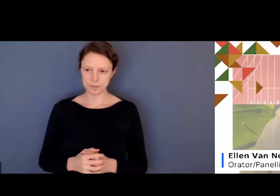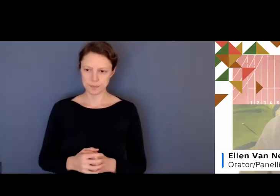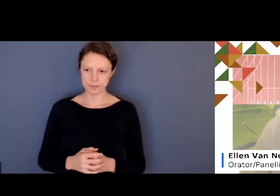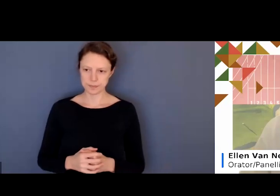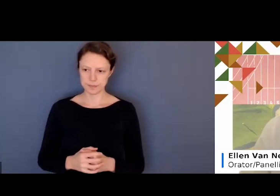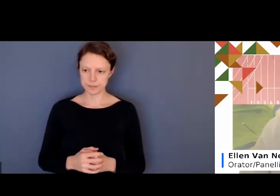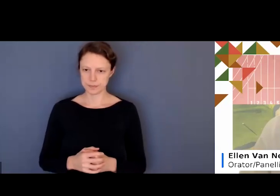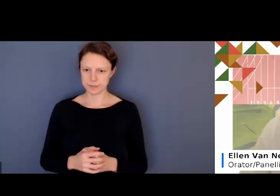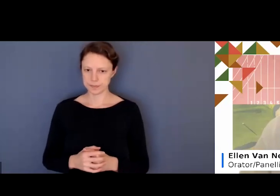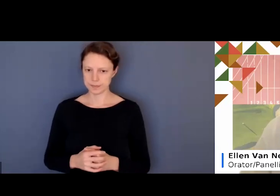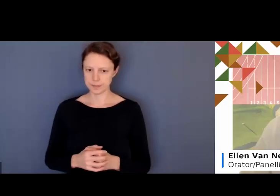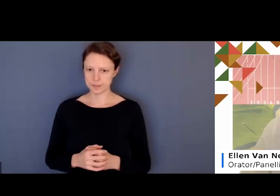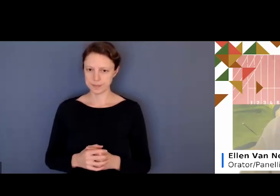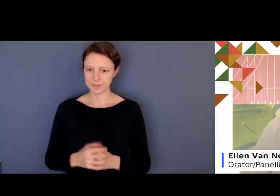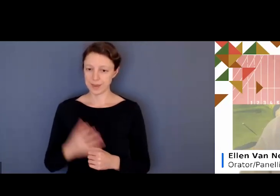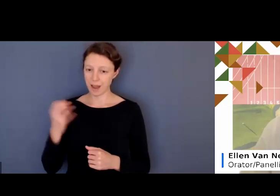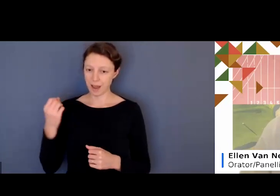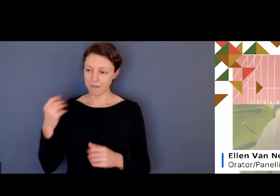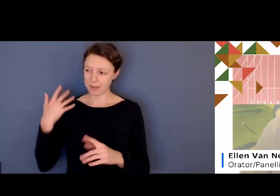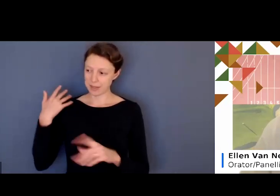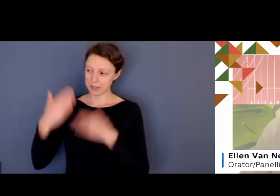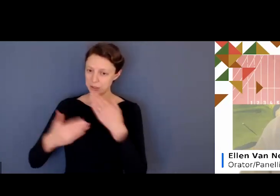of a game being stolen and changed